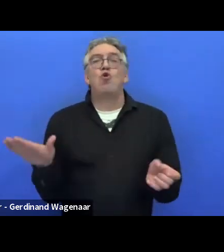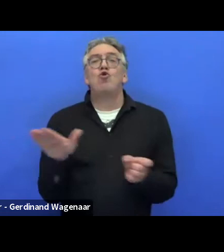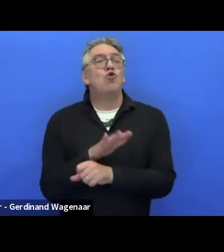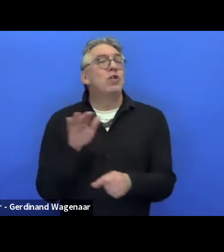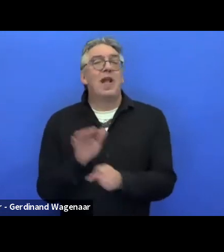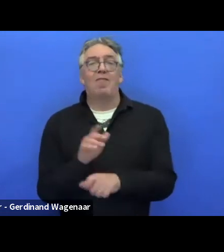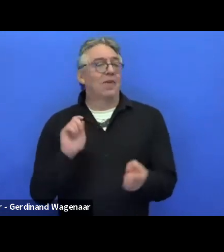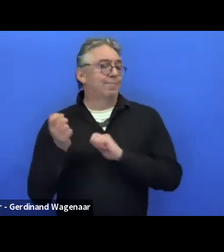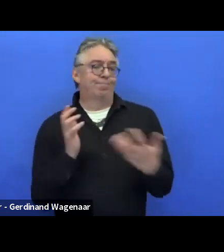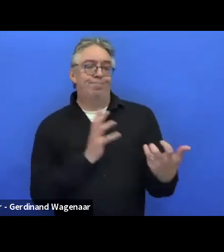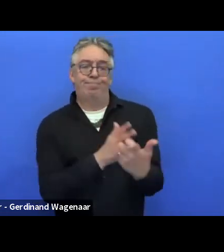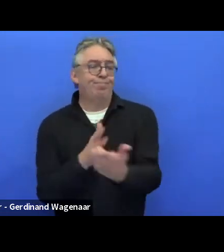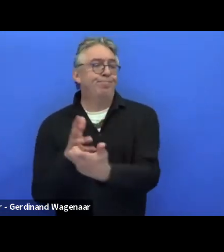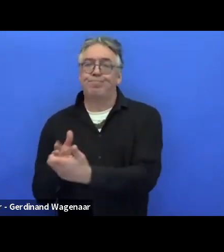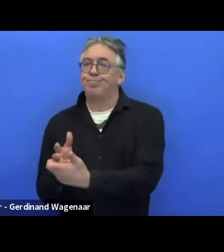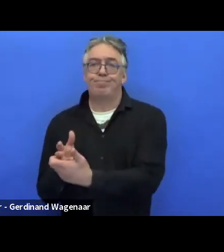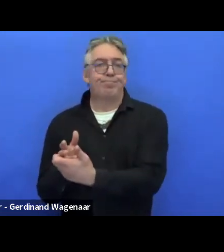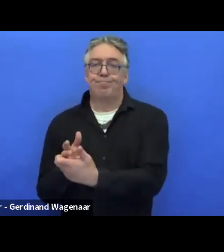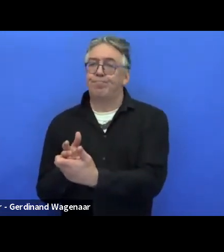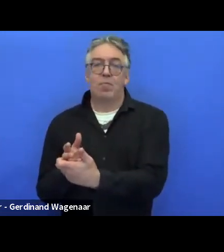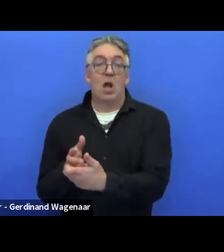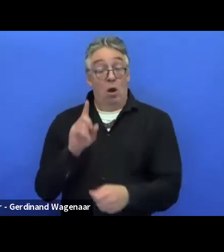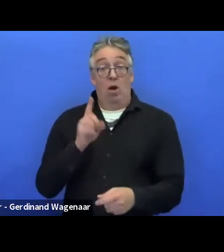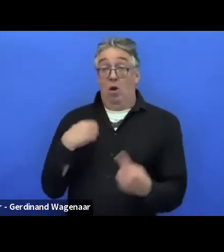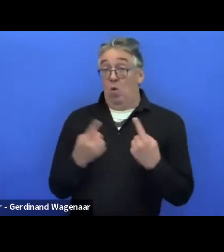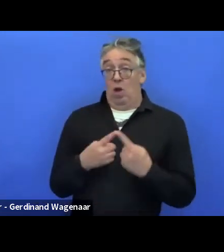and issued suggestions and asked EPSO to ensure